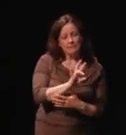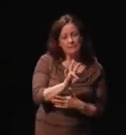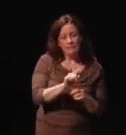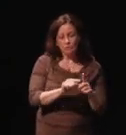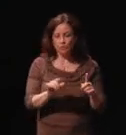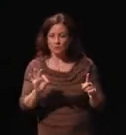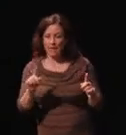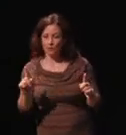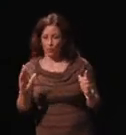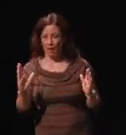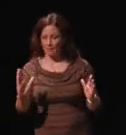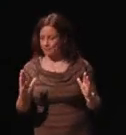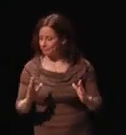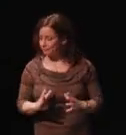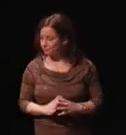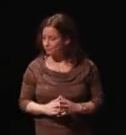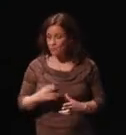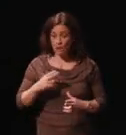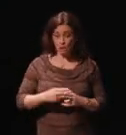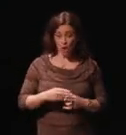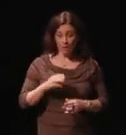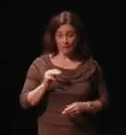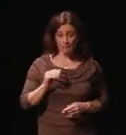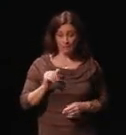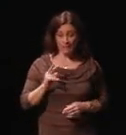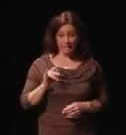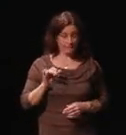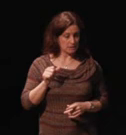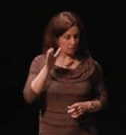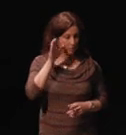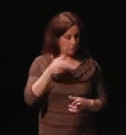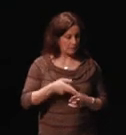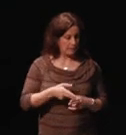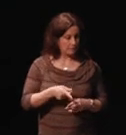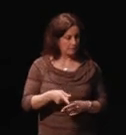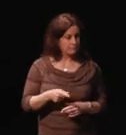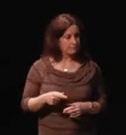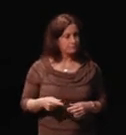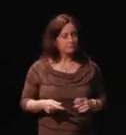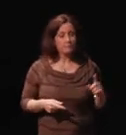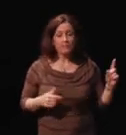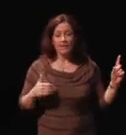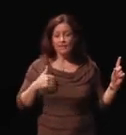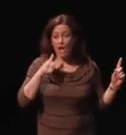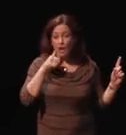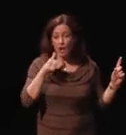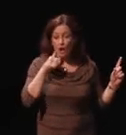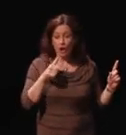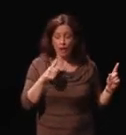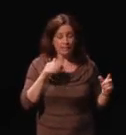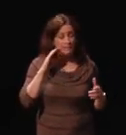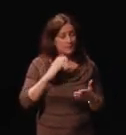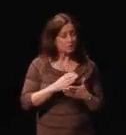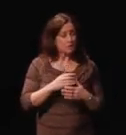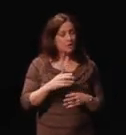It was called Mavis. The young girl in the picture, her name is Joanne, and she's